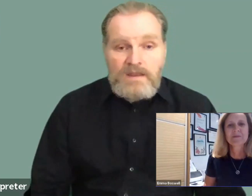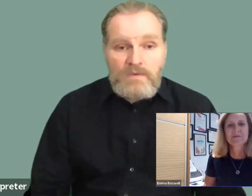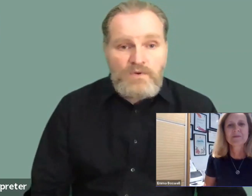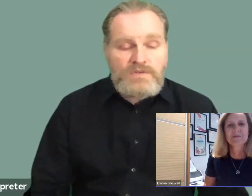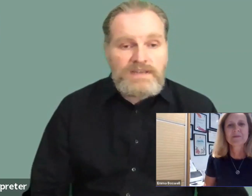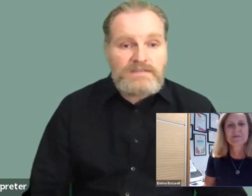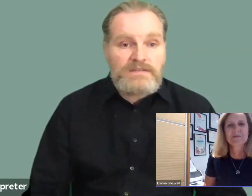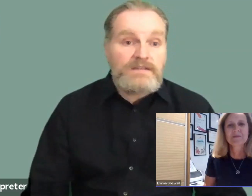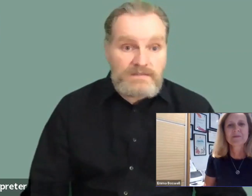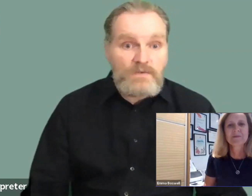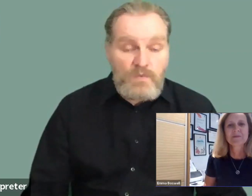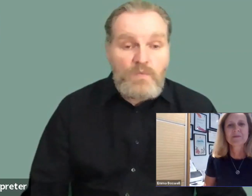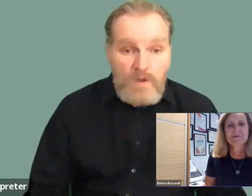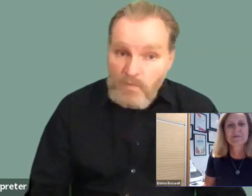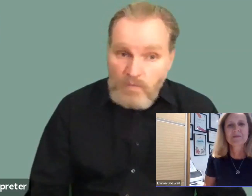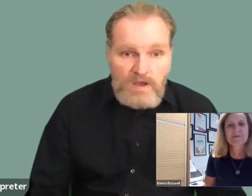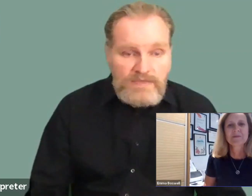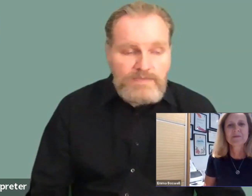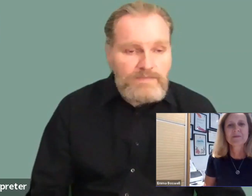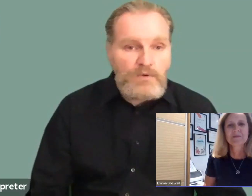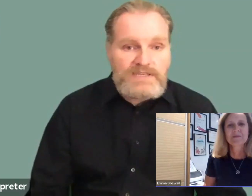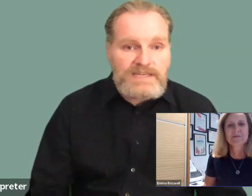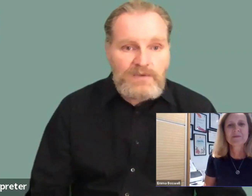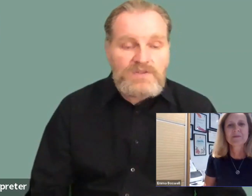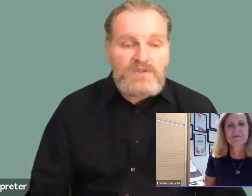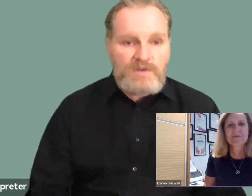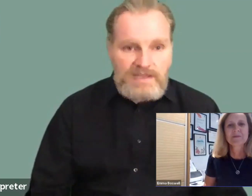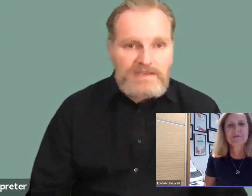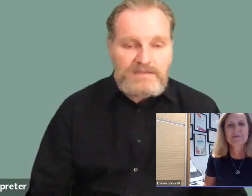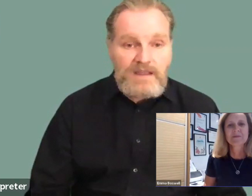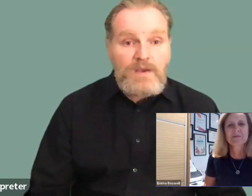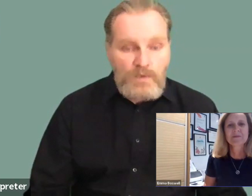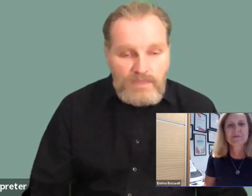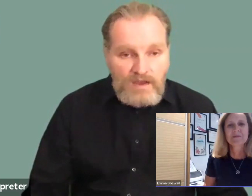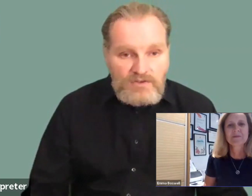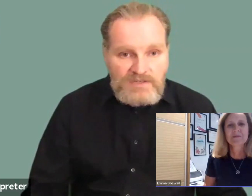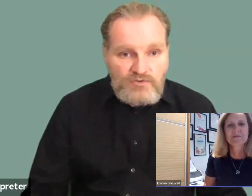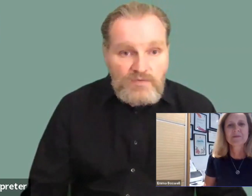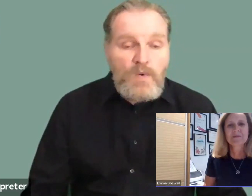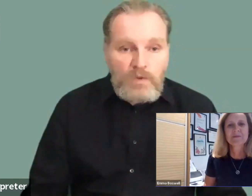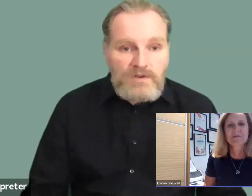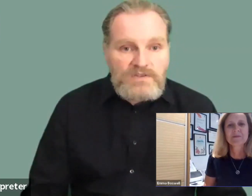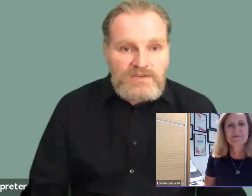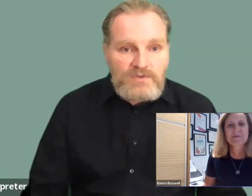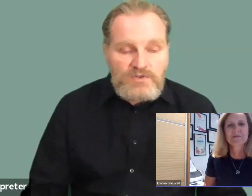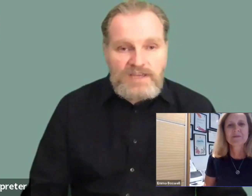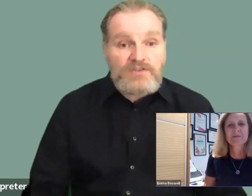Now, of course, it's worth pointing out that your needs with Usher syndrome will continue to change,